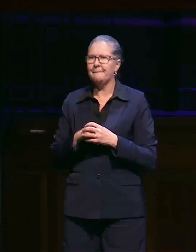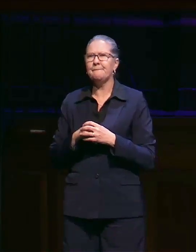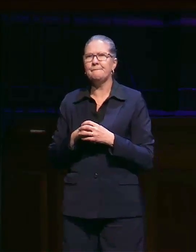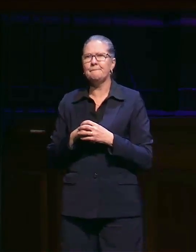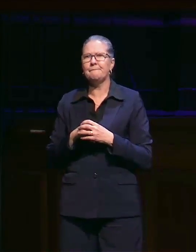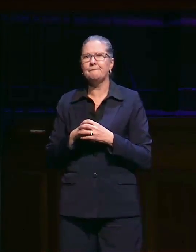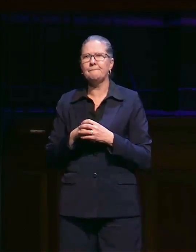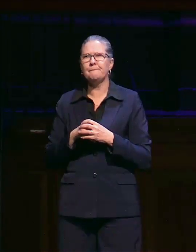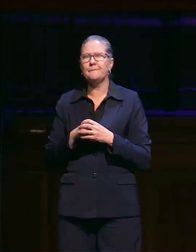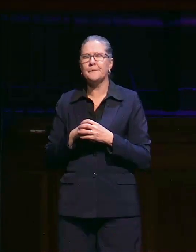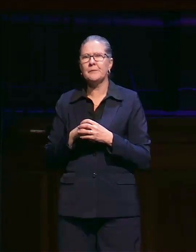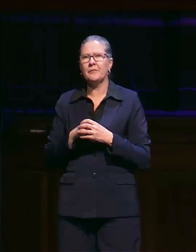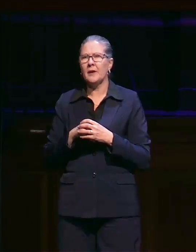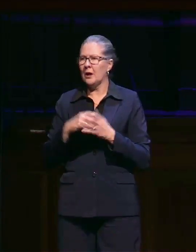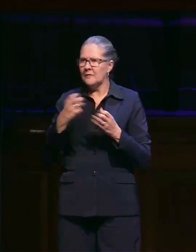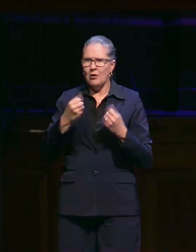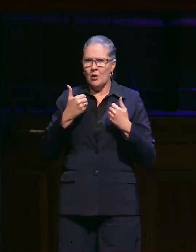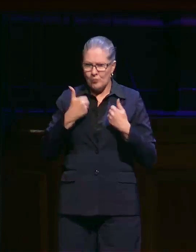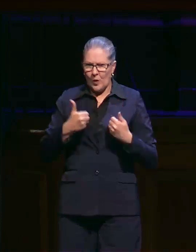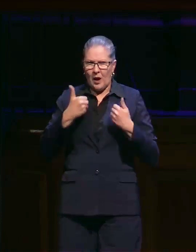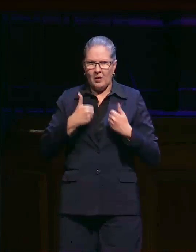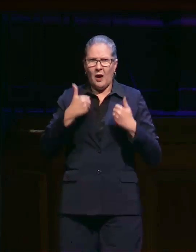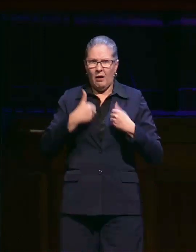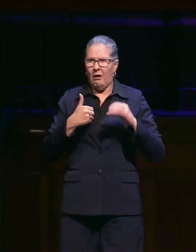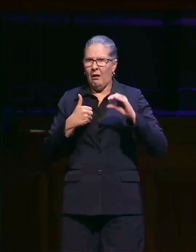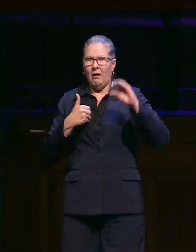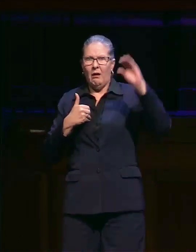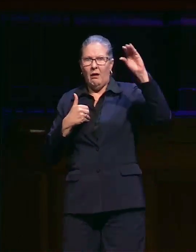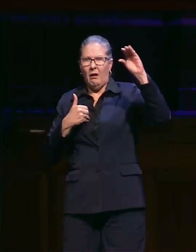grown consistently wealthier the rest have seen little or no real rise in